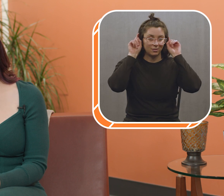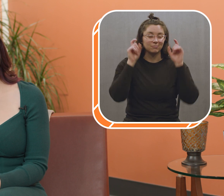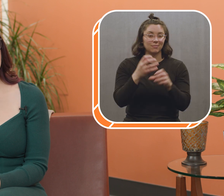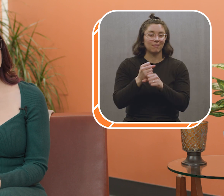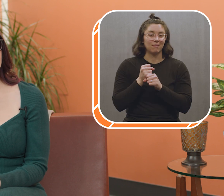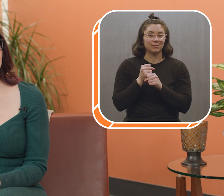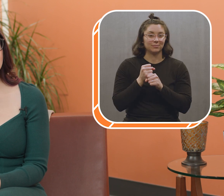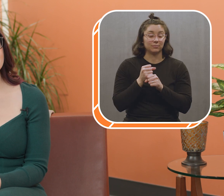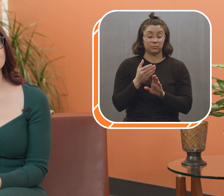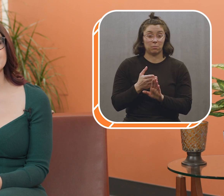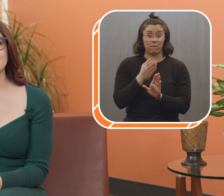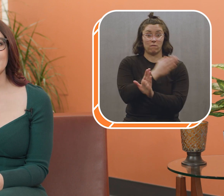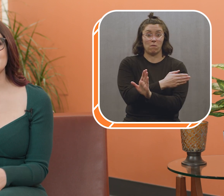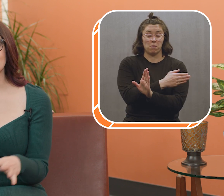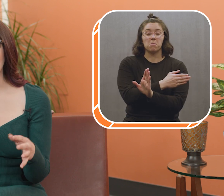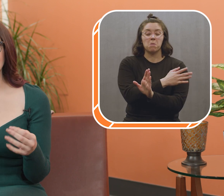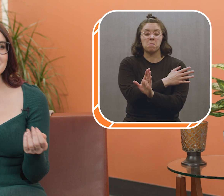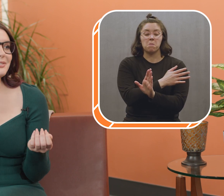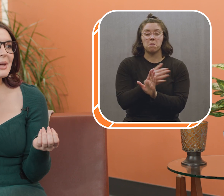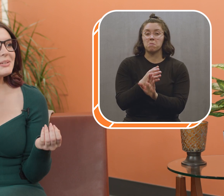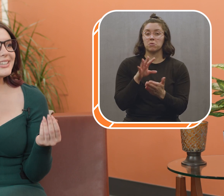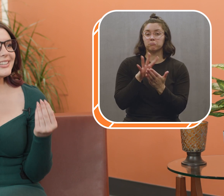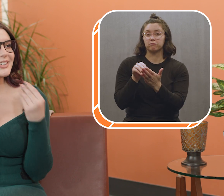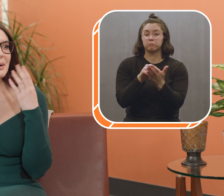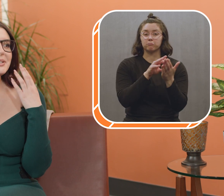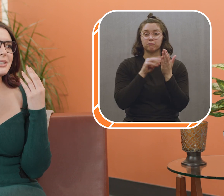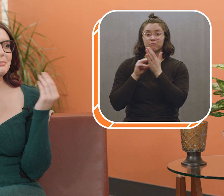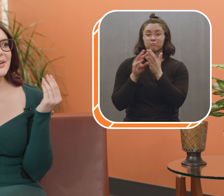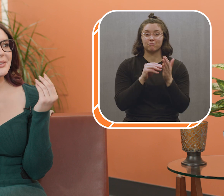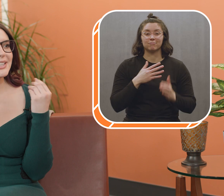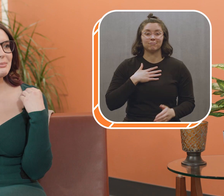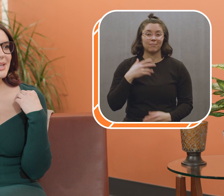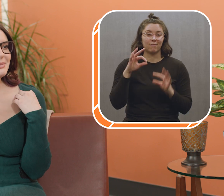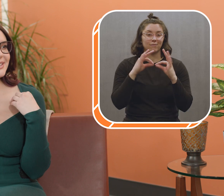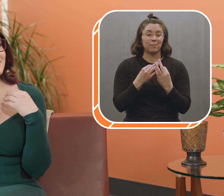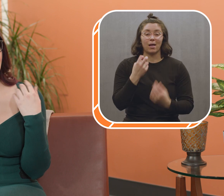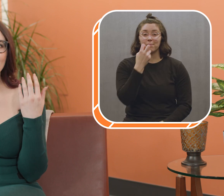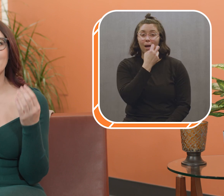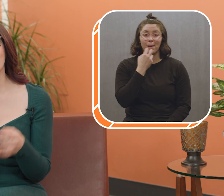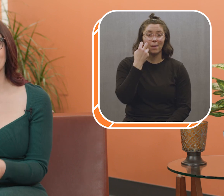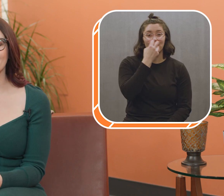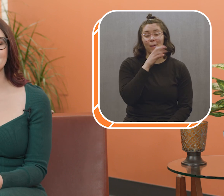And before then I just copied my family. So I would just mouth as a baby and be like...[mouthing]